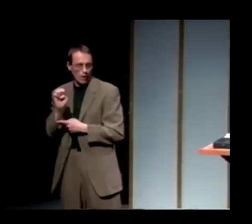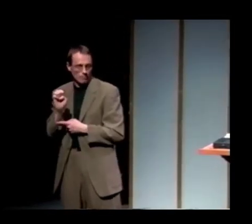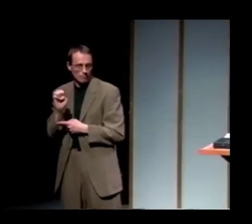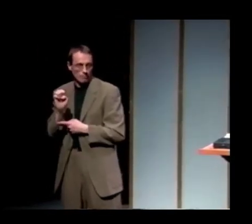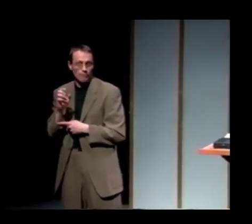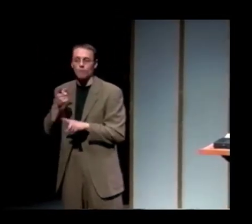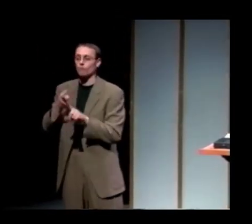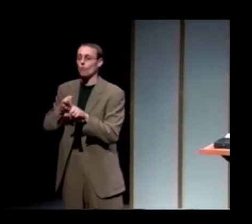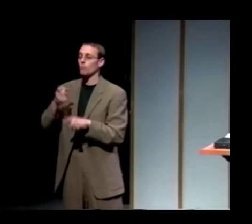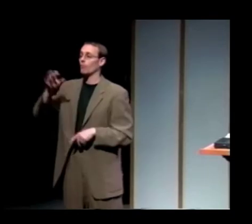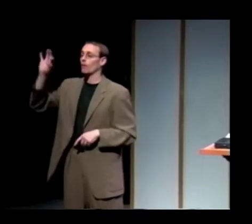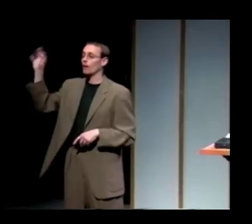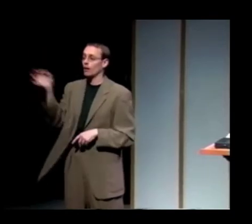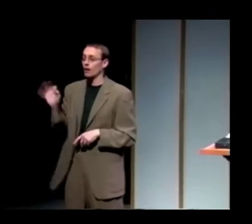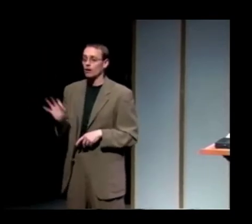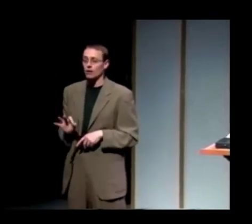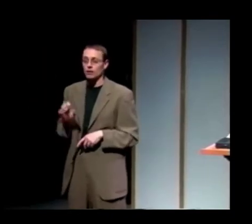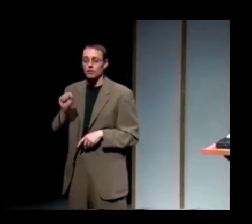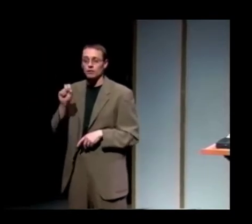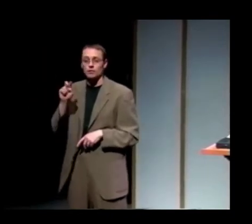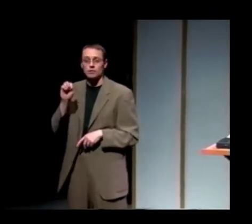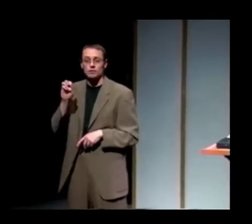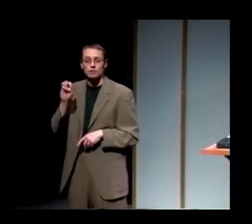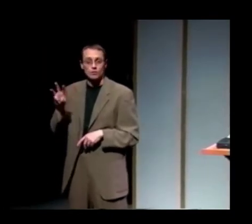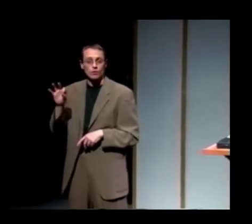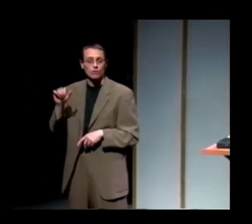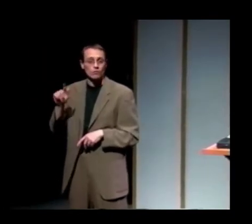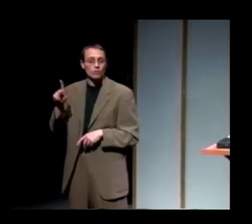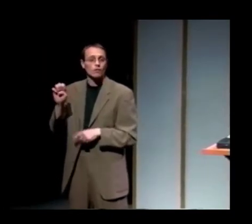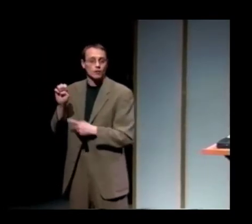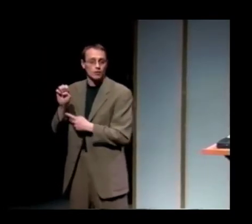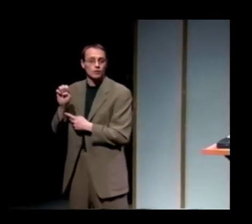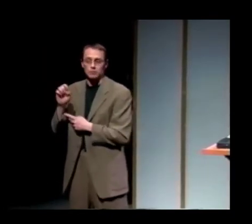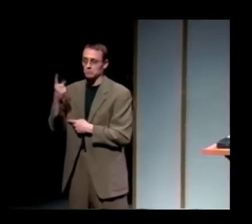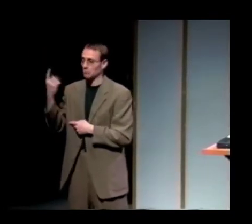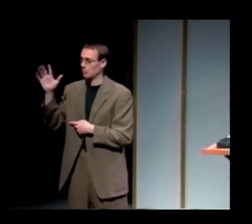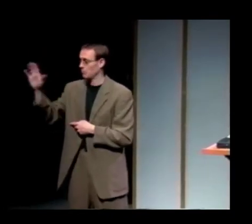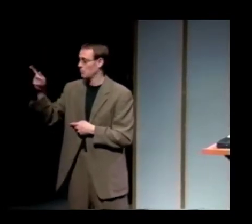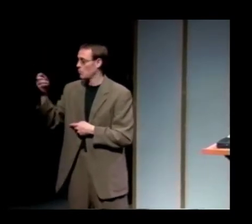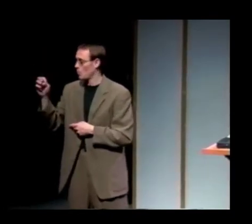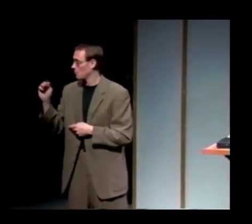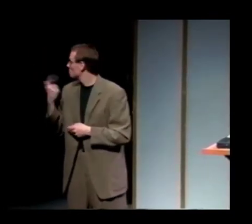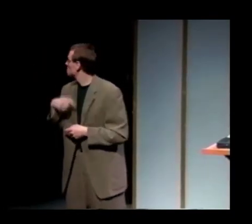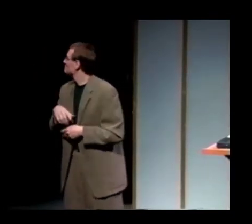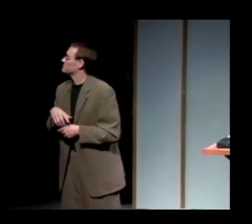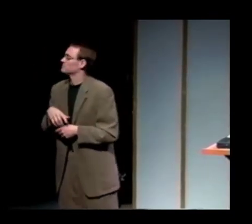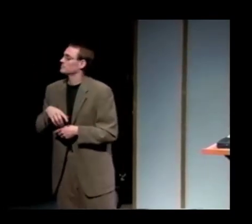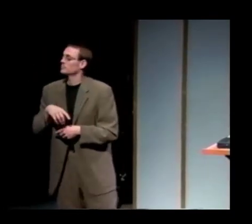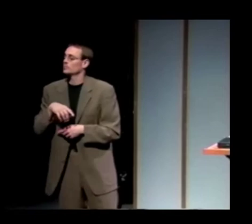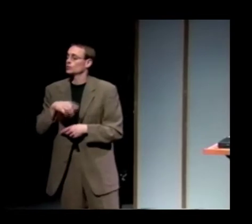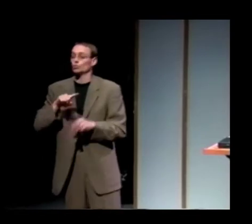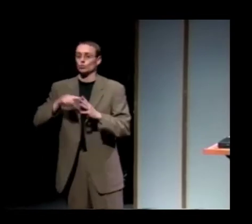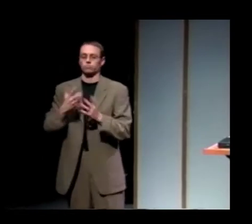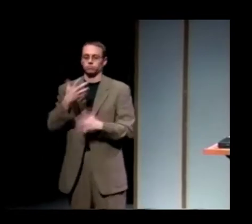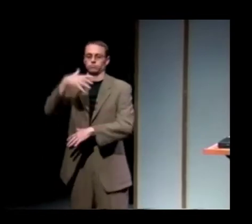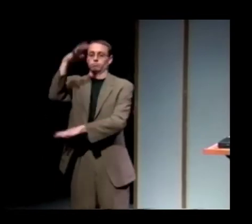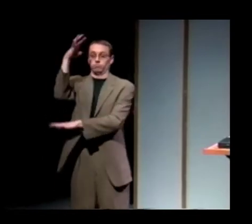SO LET'S SEE WHAT KIND OF RHYME SCHEME WE'VE GOT. LIKE A SNOWFLAKE.